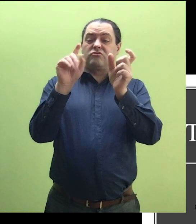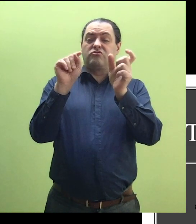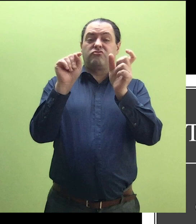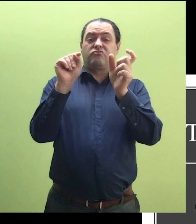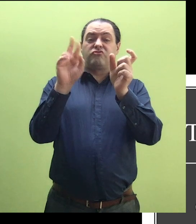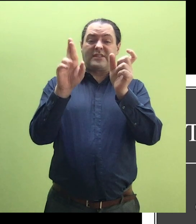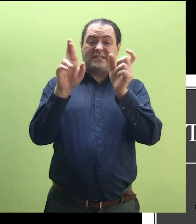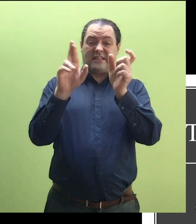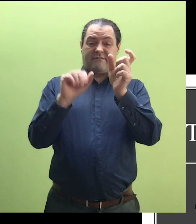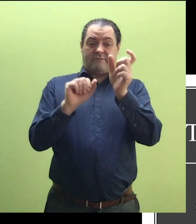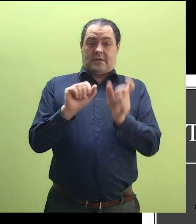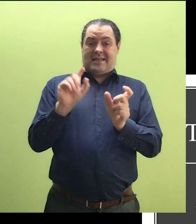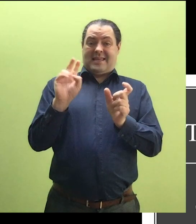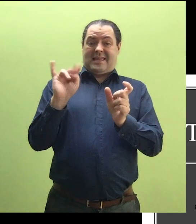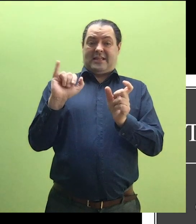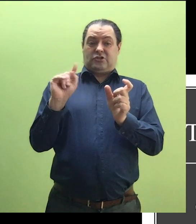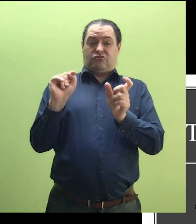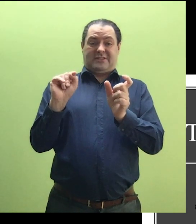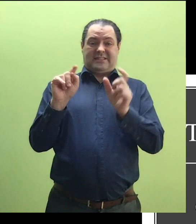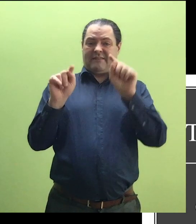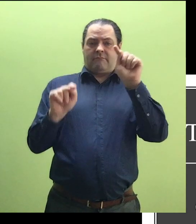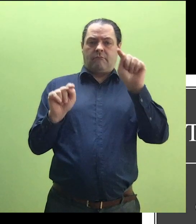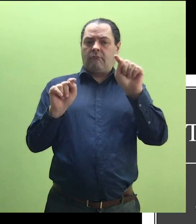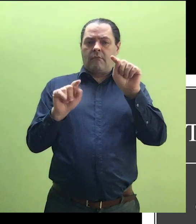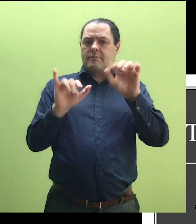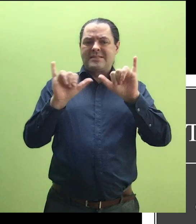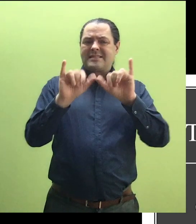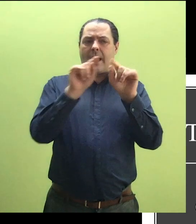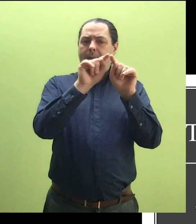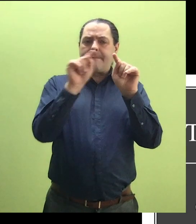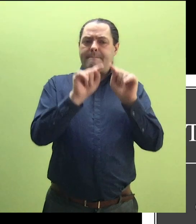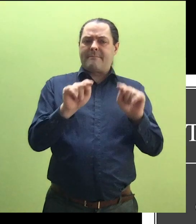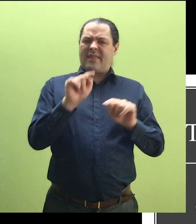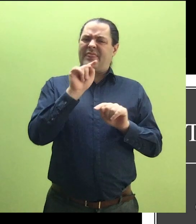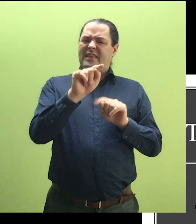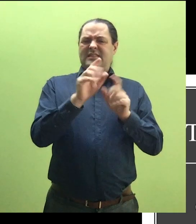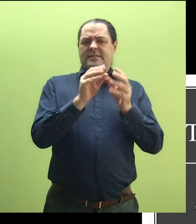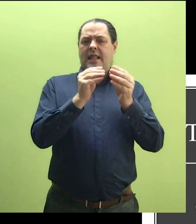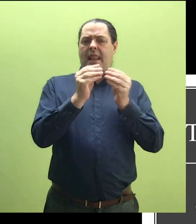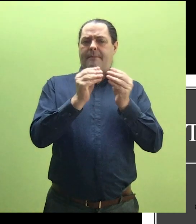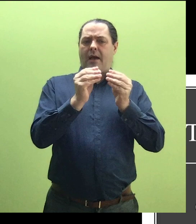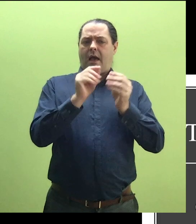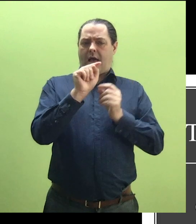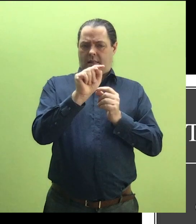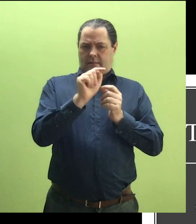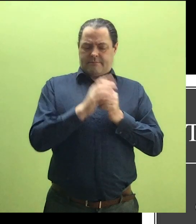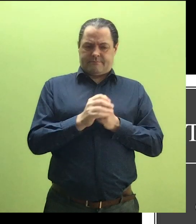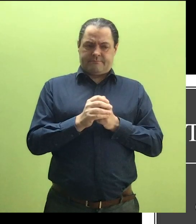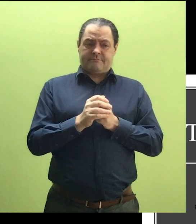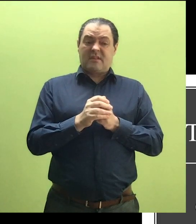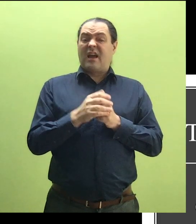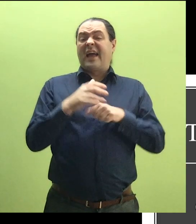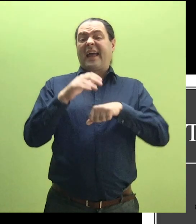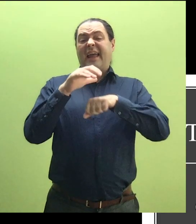morphological form of the verb stays the same. These kind of verbs are called labile verbs. English also employs analytical